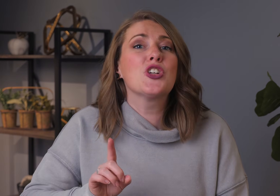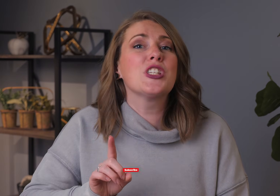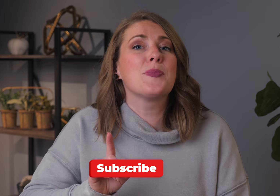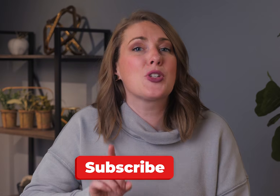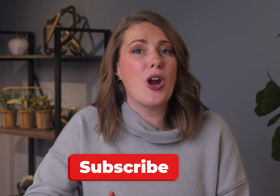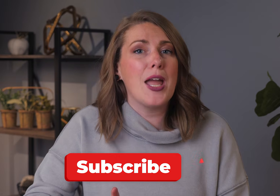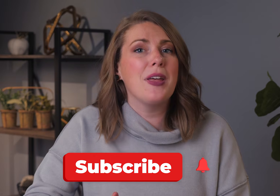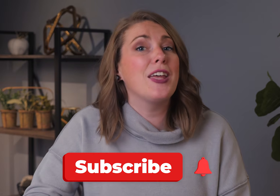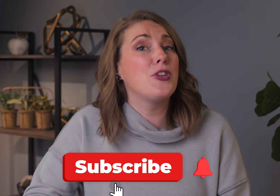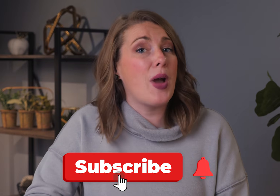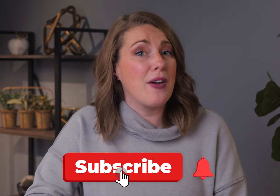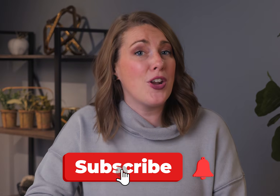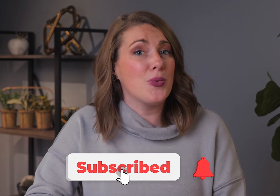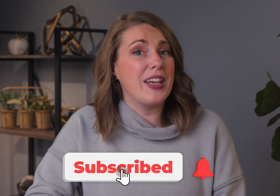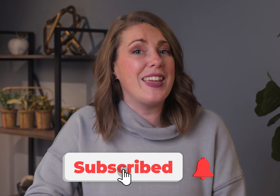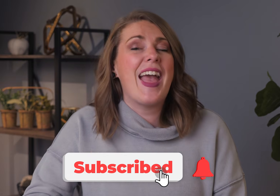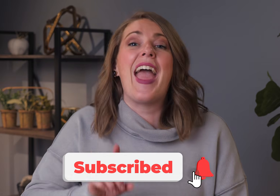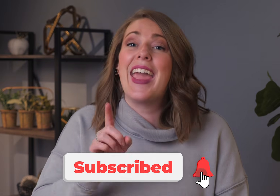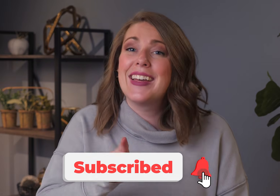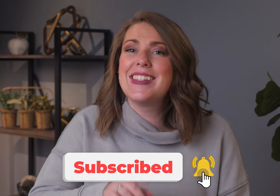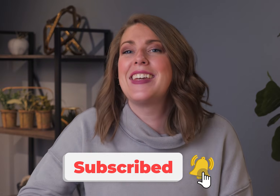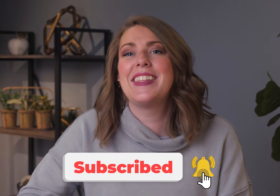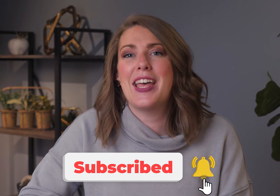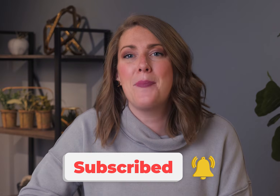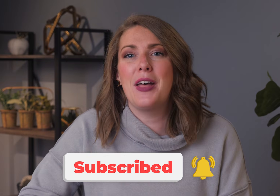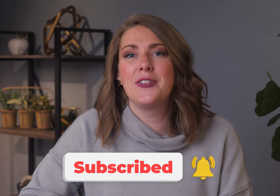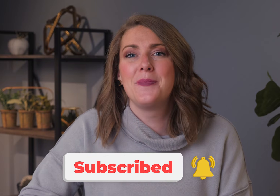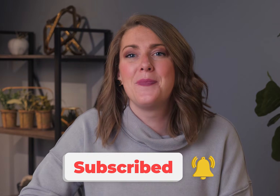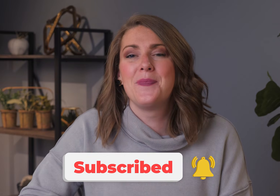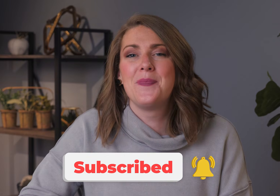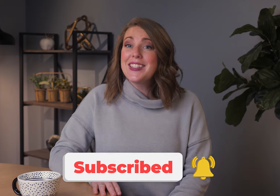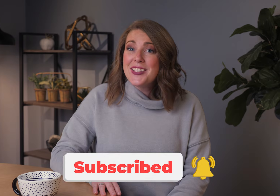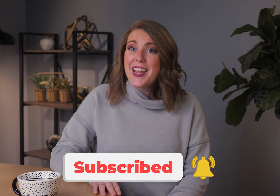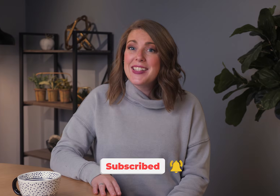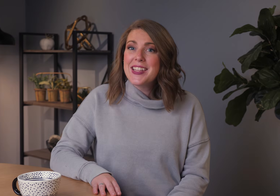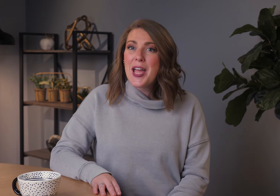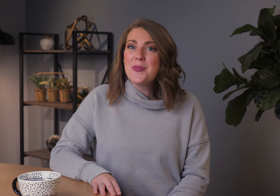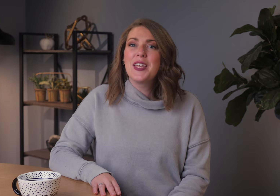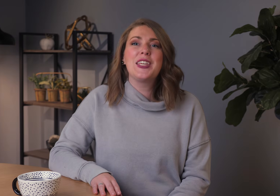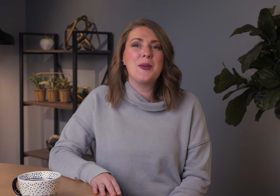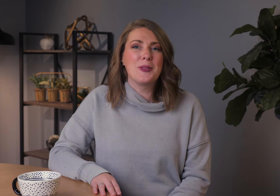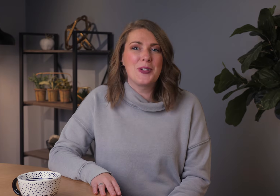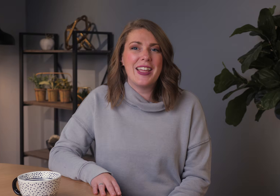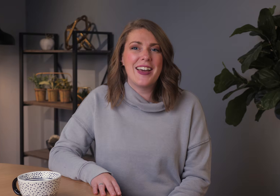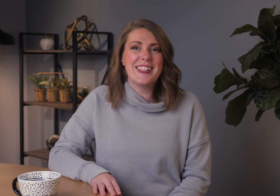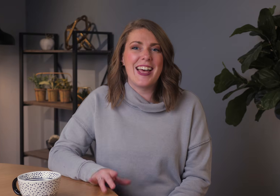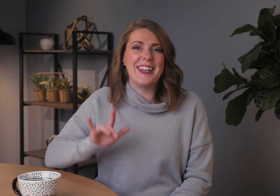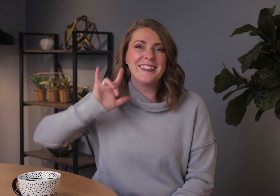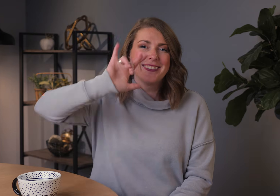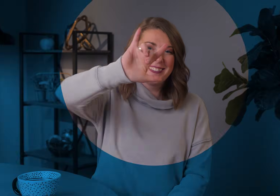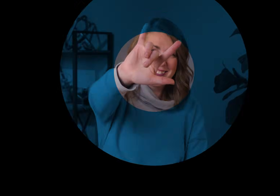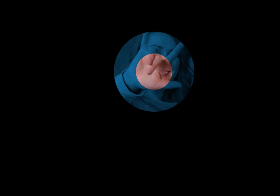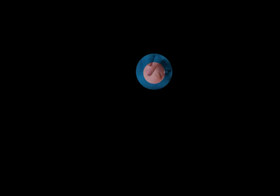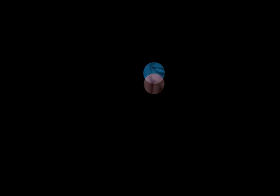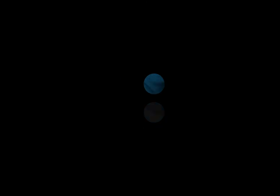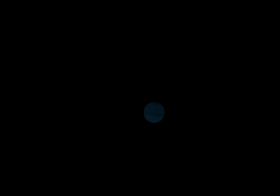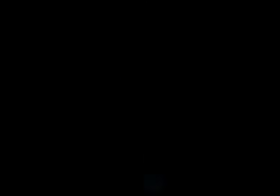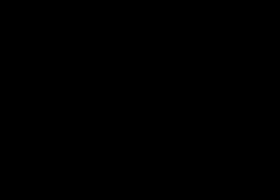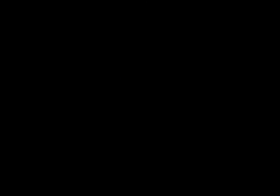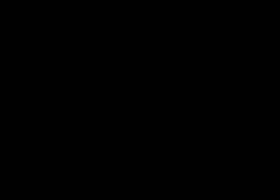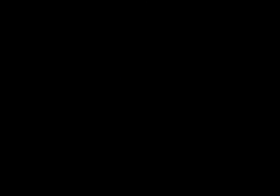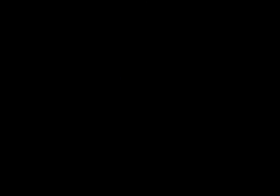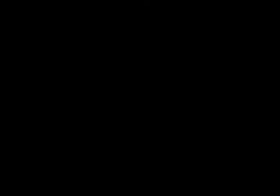to subscribe if you haven't already and hit that bell. Until next time, keep learning how to sign.